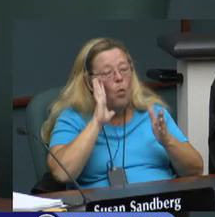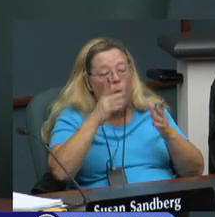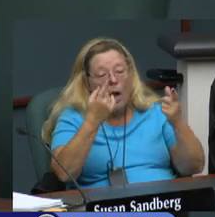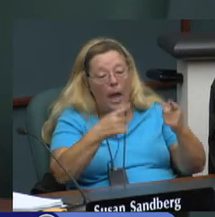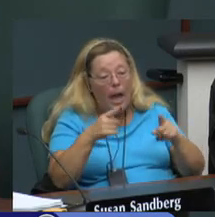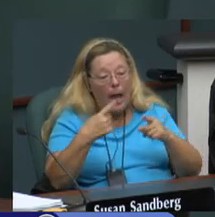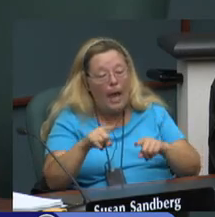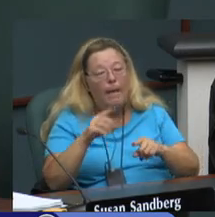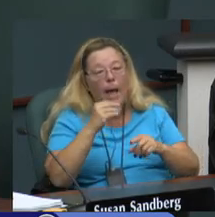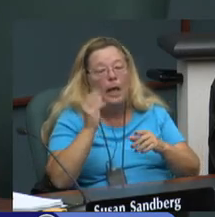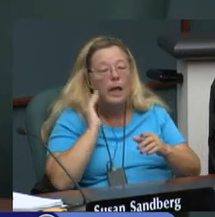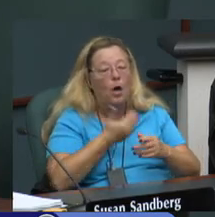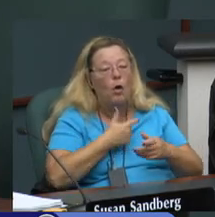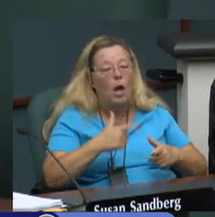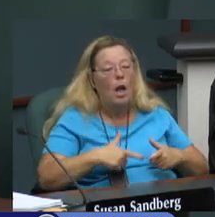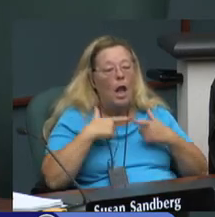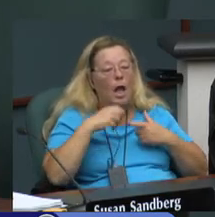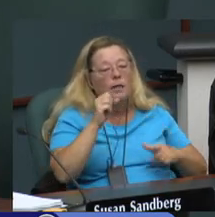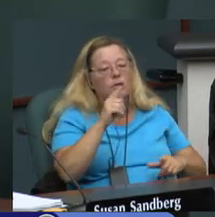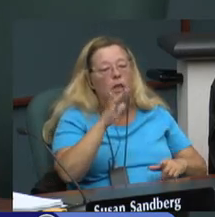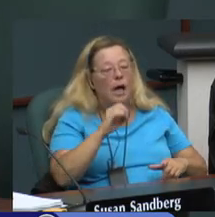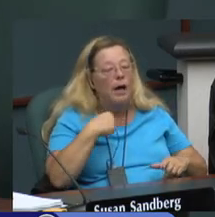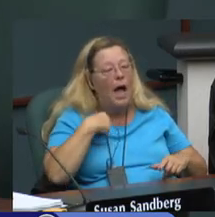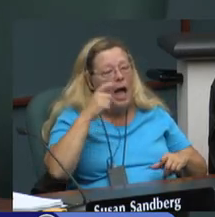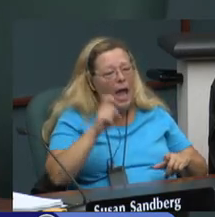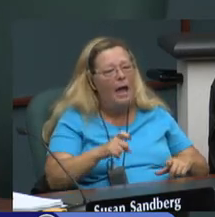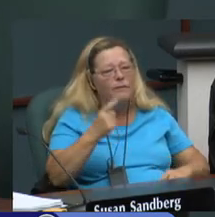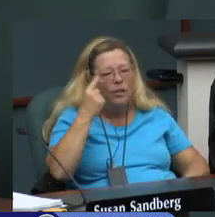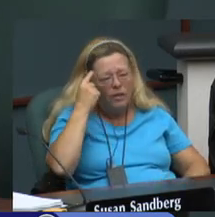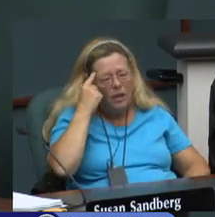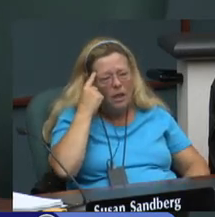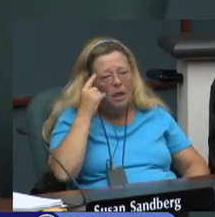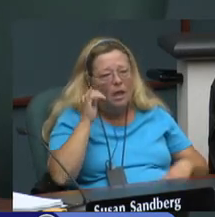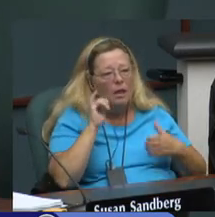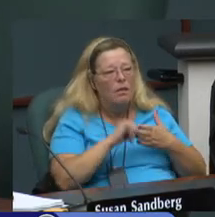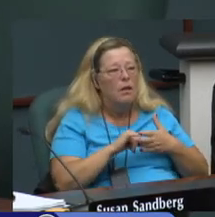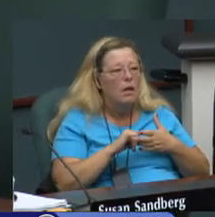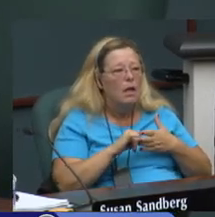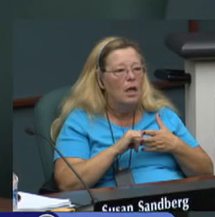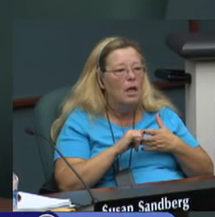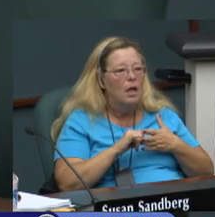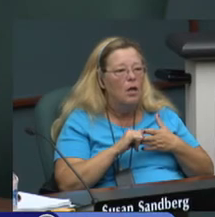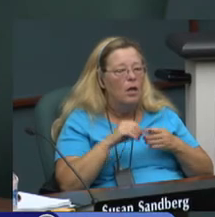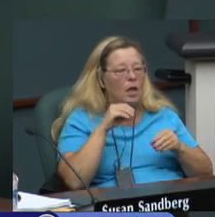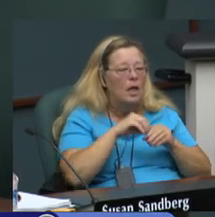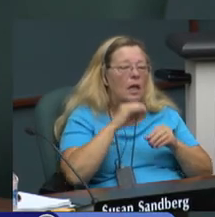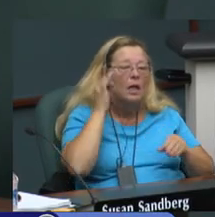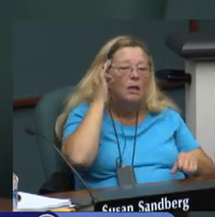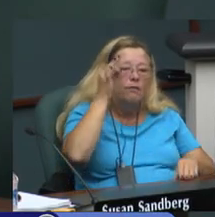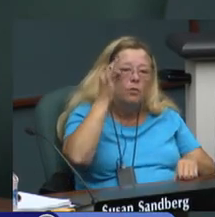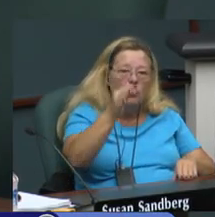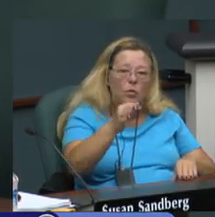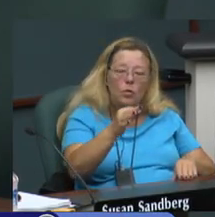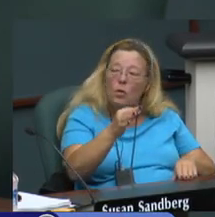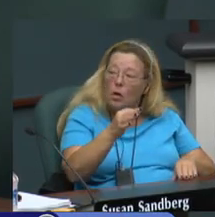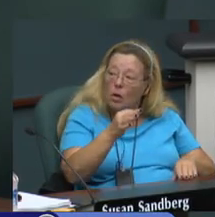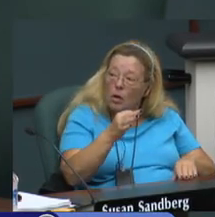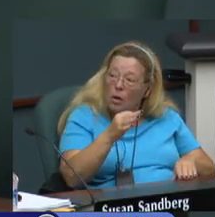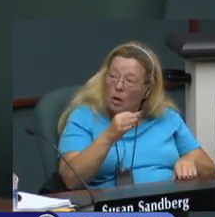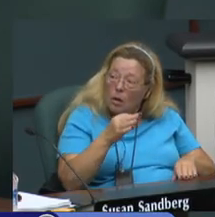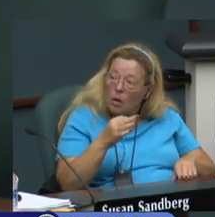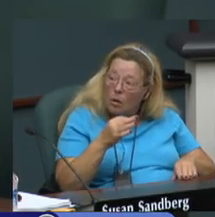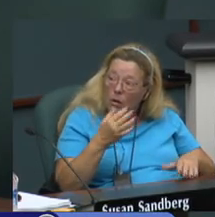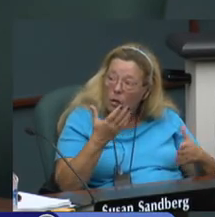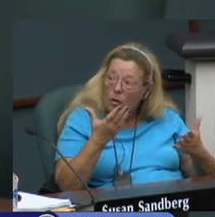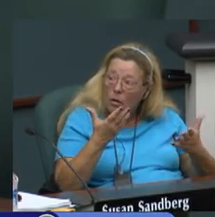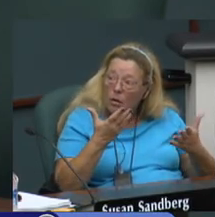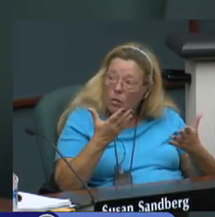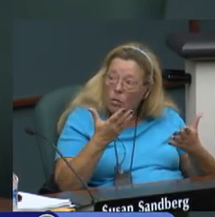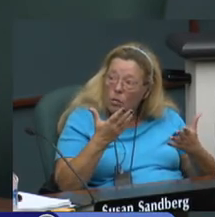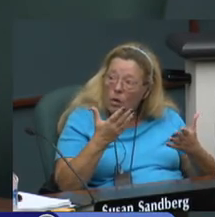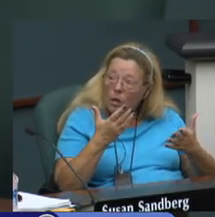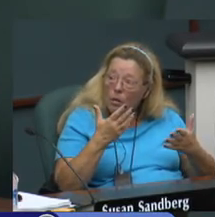lifestyle but I have to think that in an in the future of reduced habitable